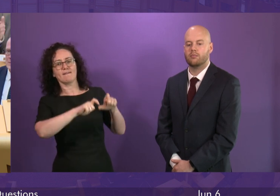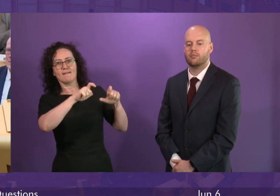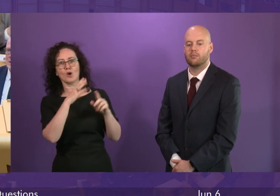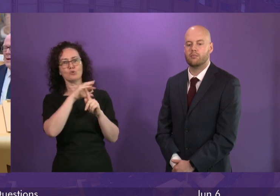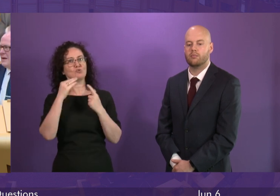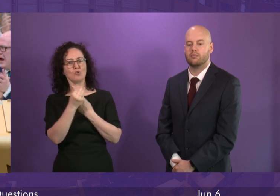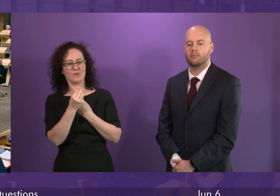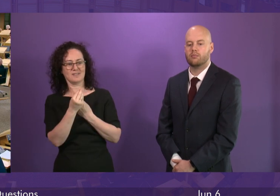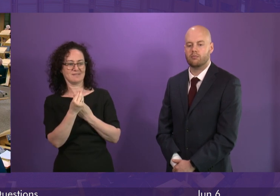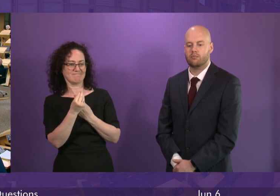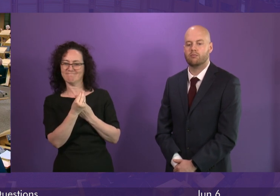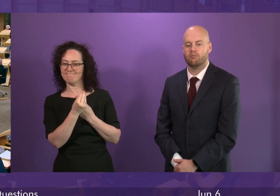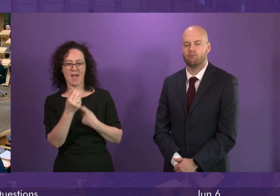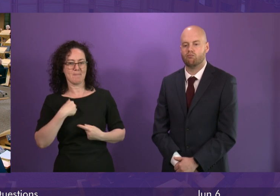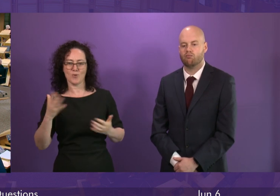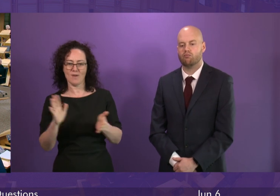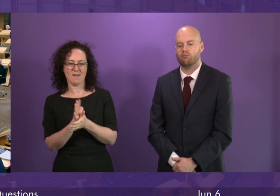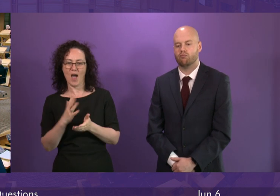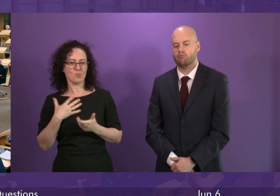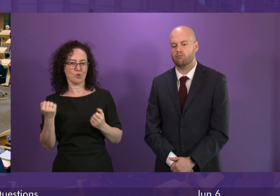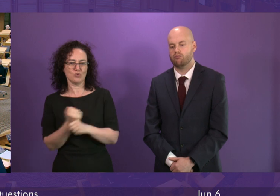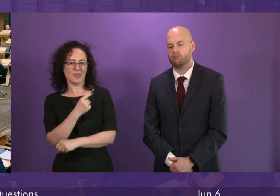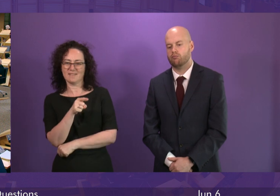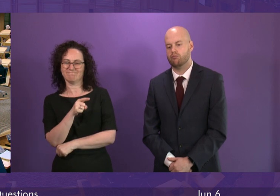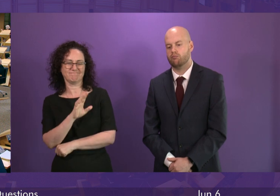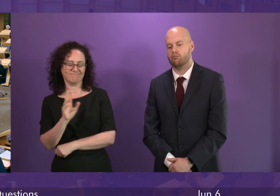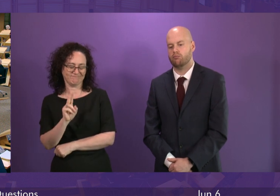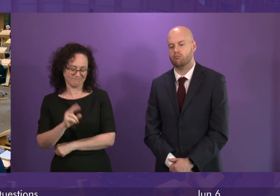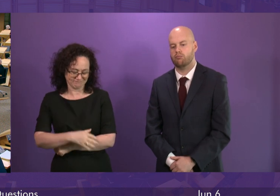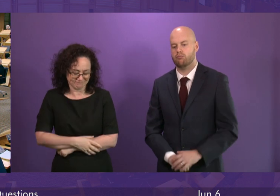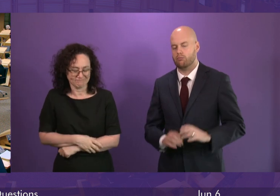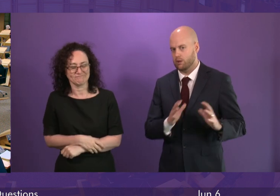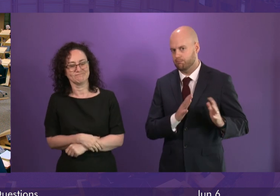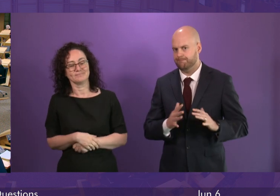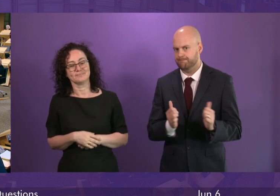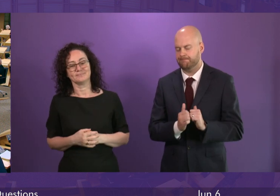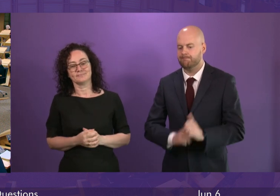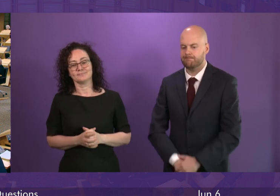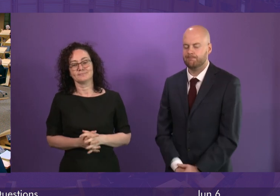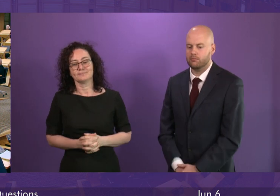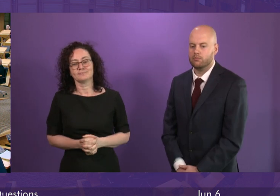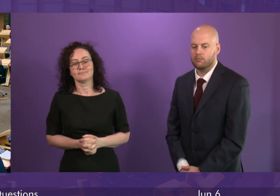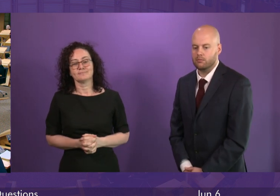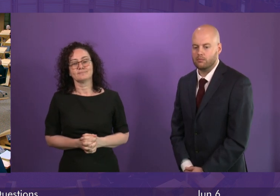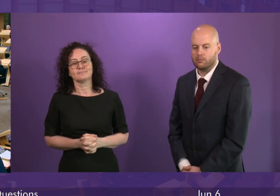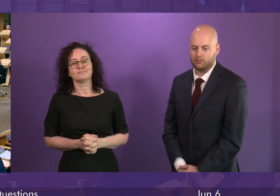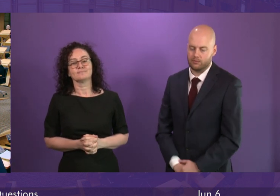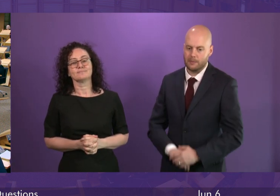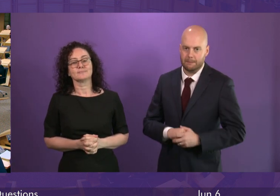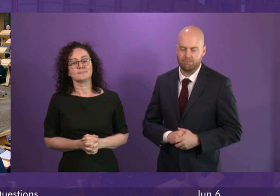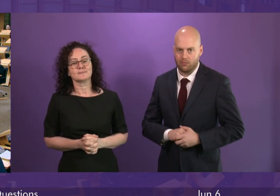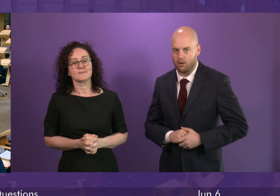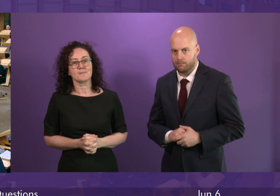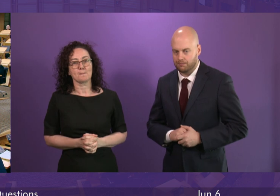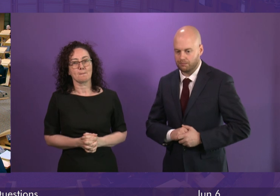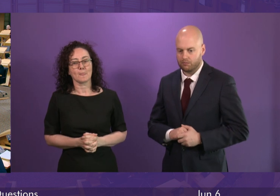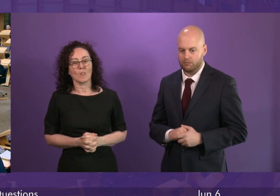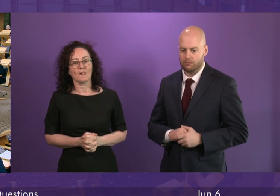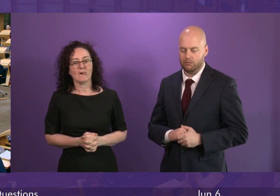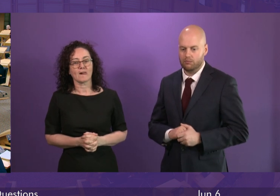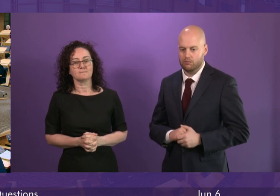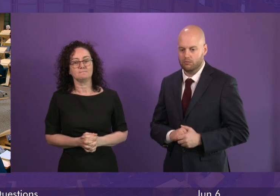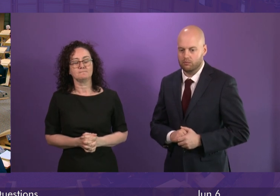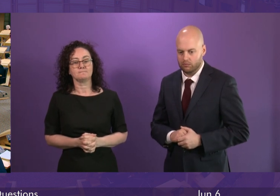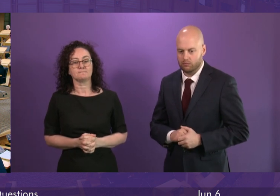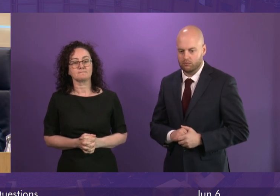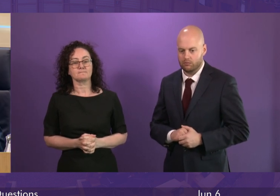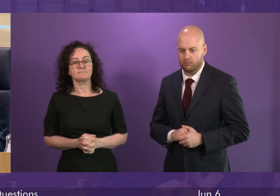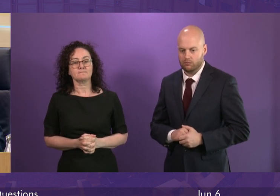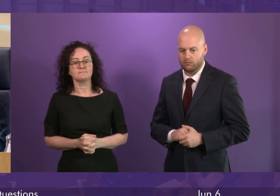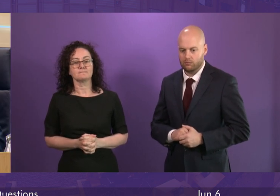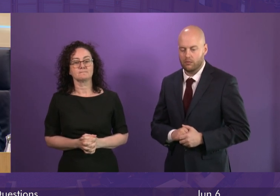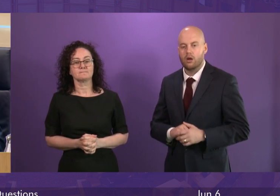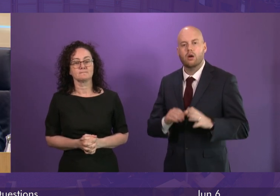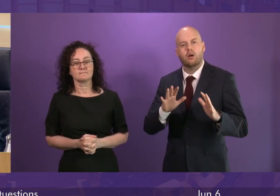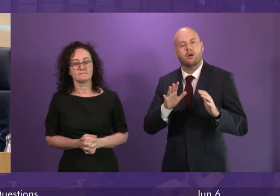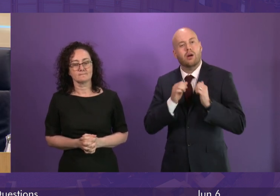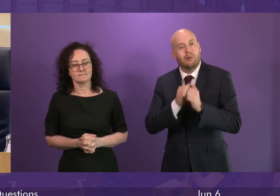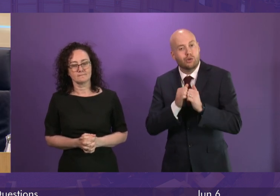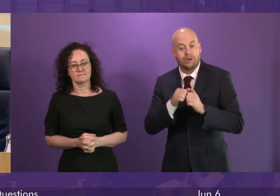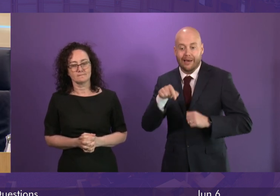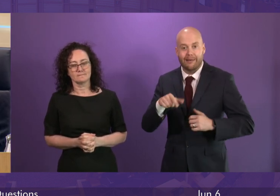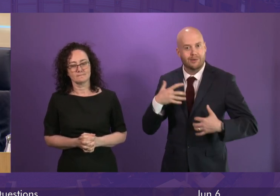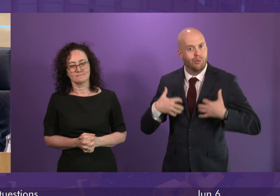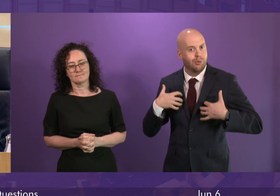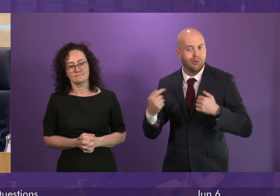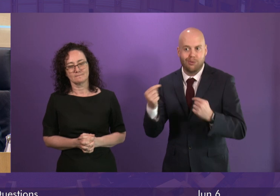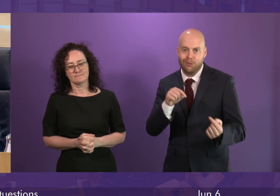The Presiding Officer: I appreciate that this is an emotive subject, but I recommend that